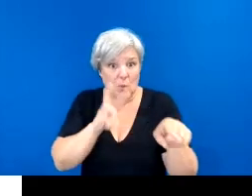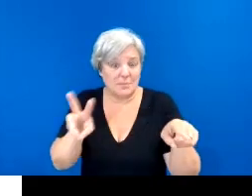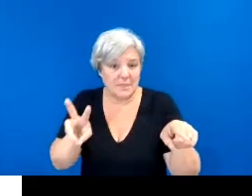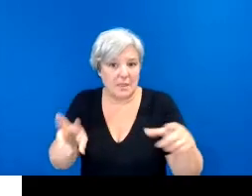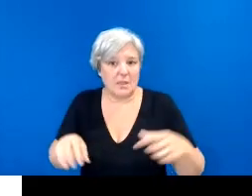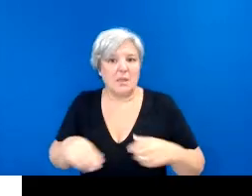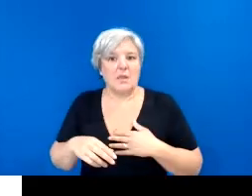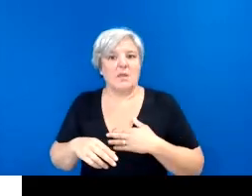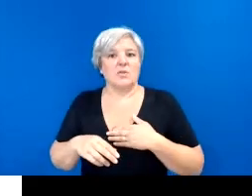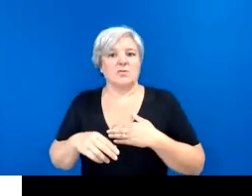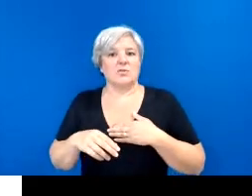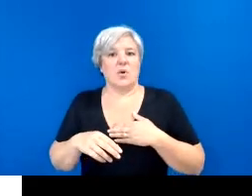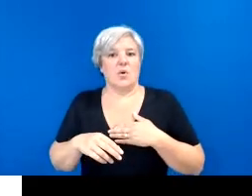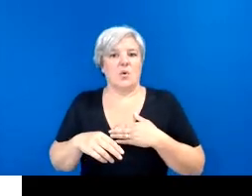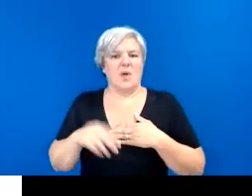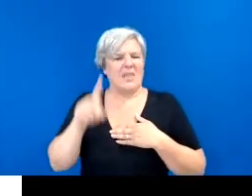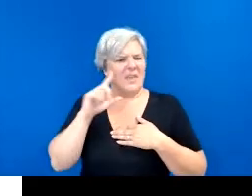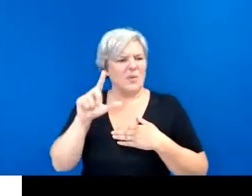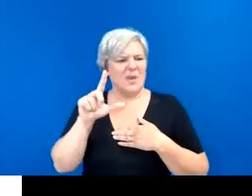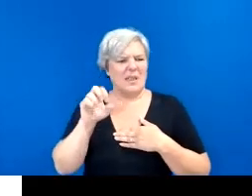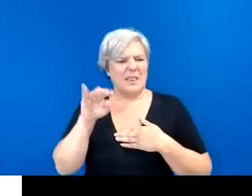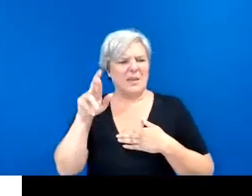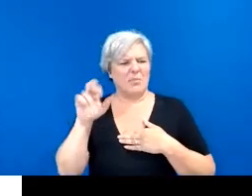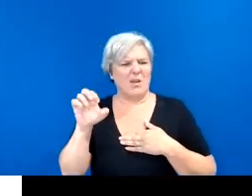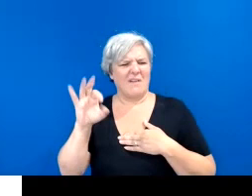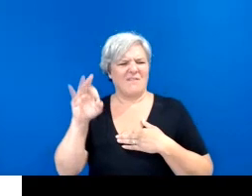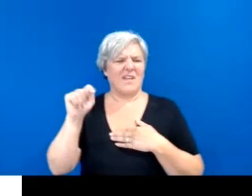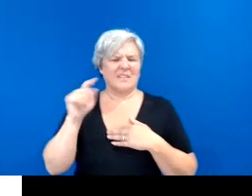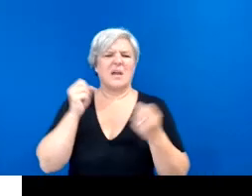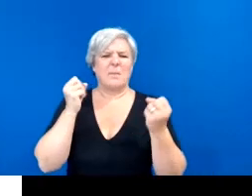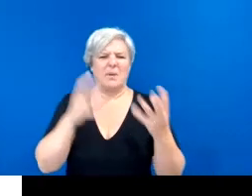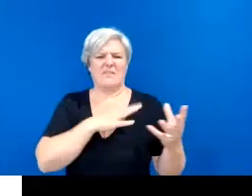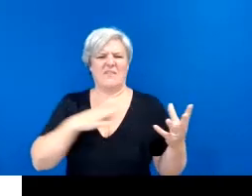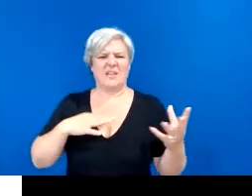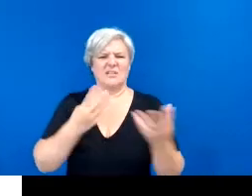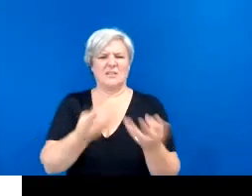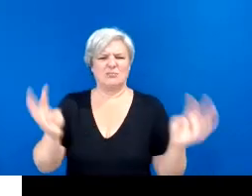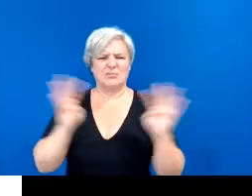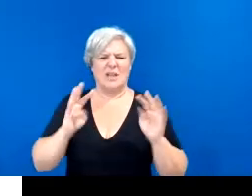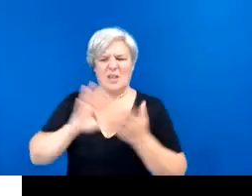LibraFest, I think, where we had a group of faculty sit down and taught how to use it over a day or two.